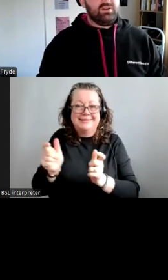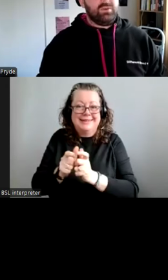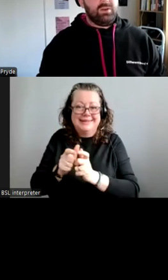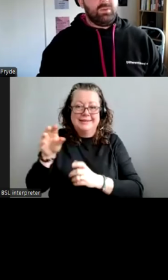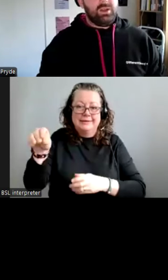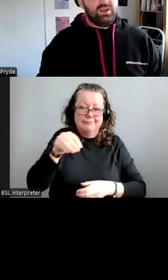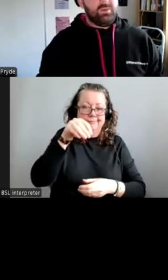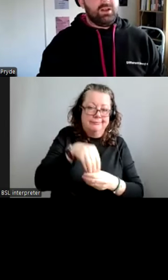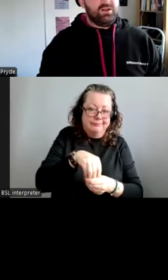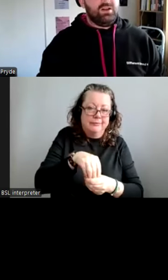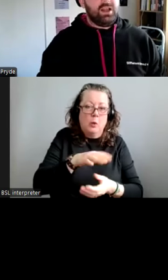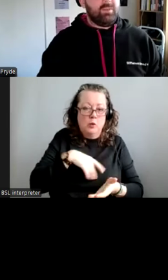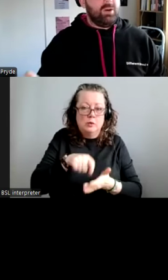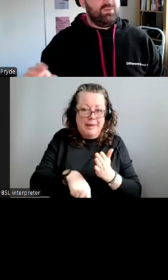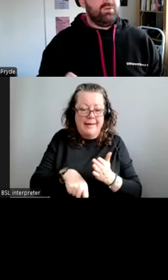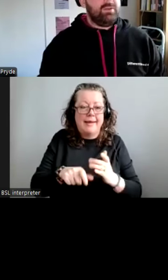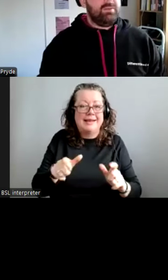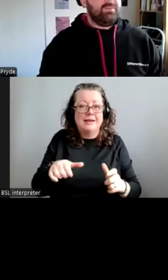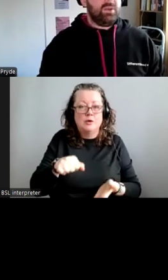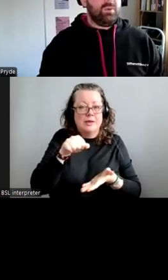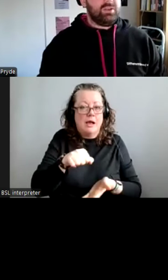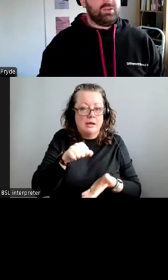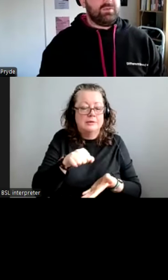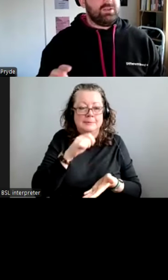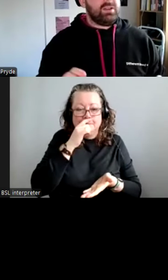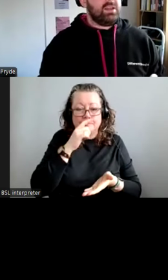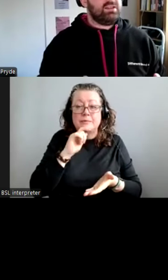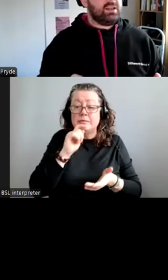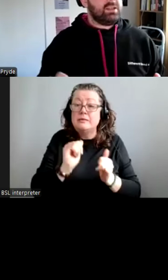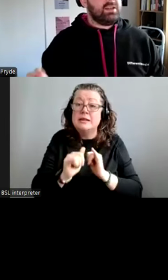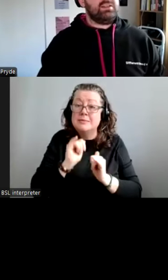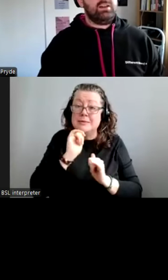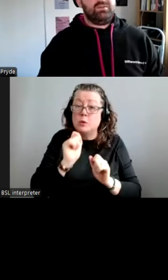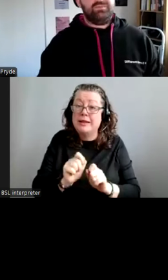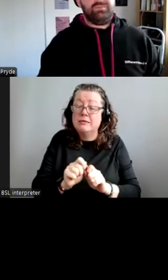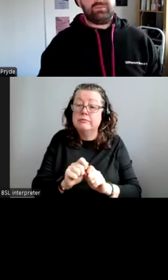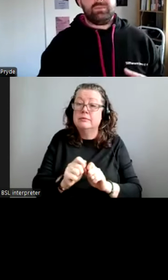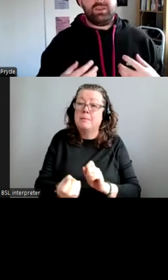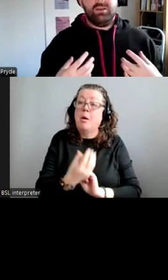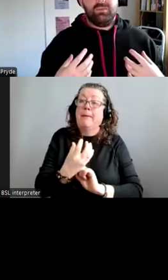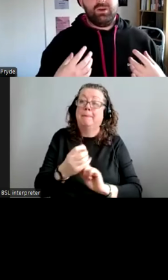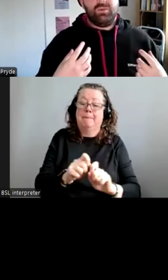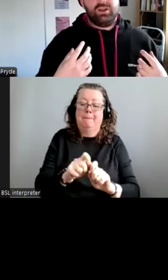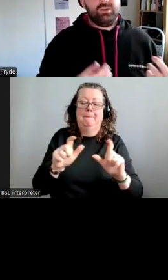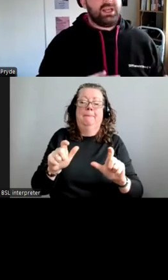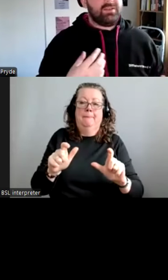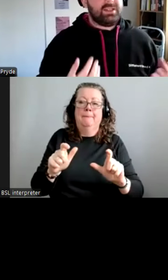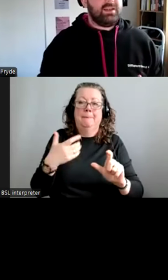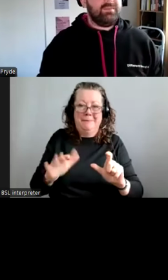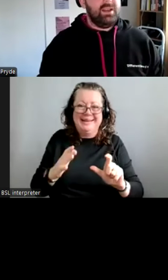or we will have a pop-over which will visually say tickets added to cart. When you don't have sight,